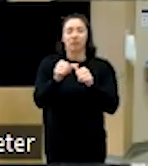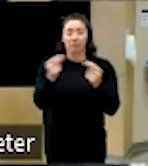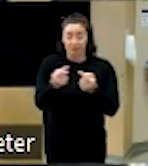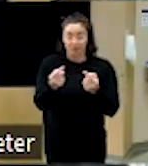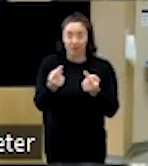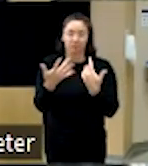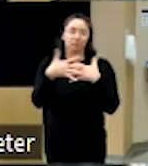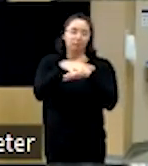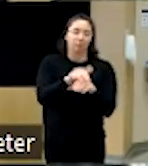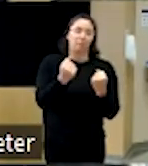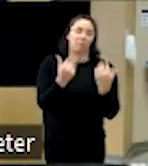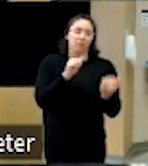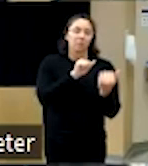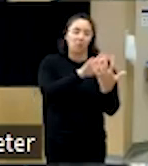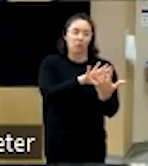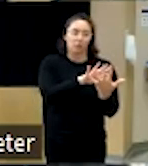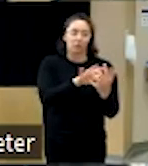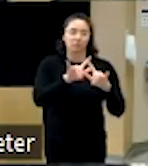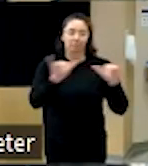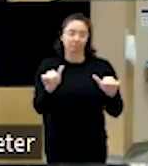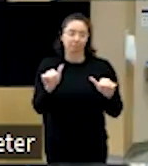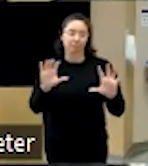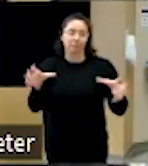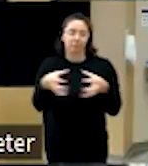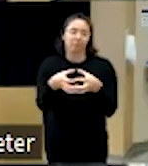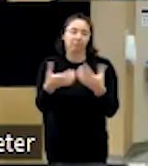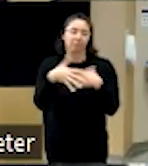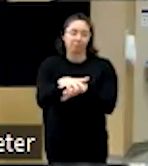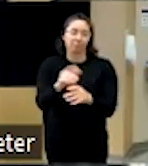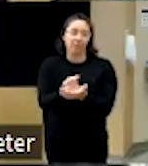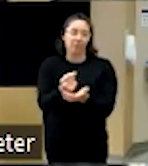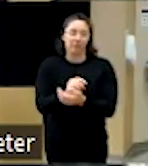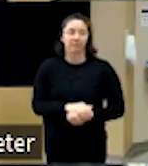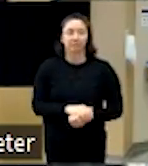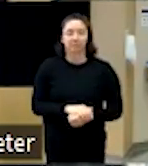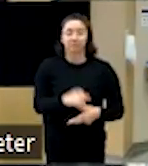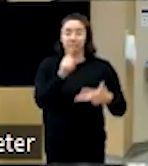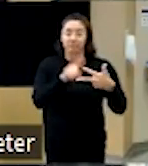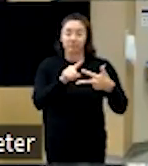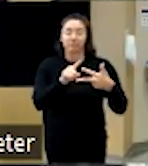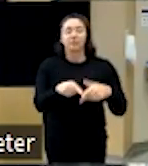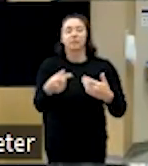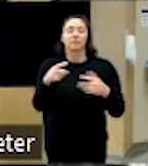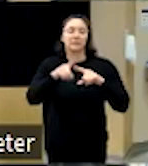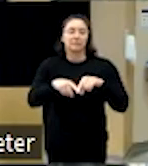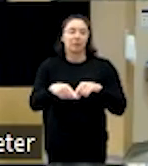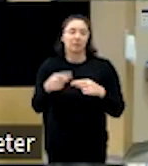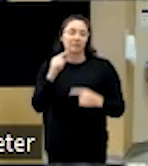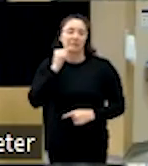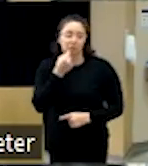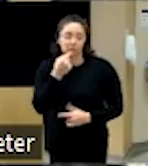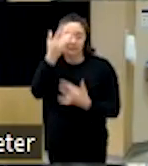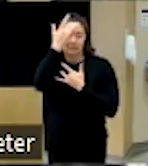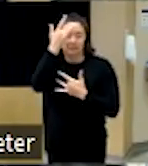this is these combined simultaneous therapy so the separating body and mind is I think not up to date